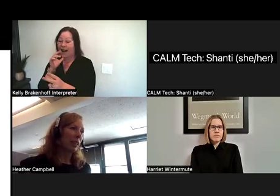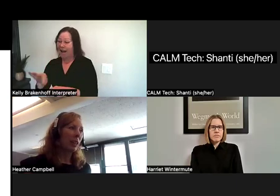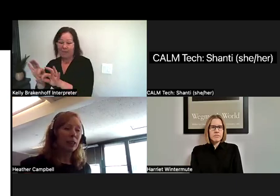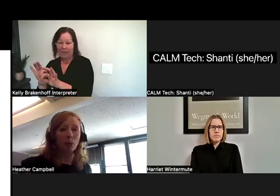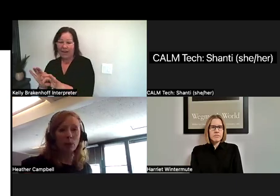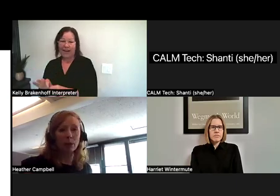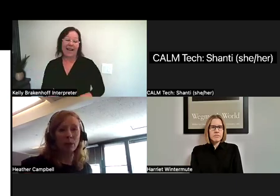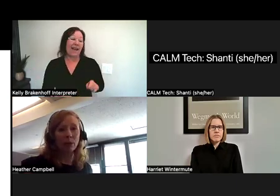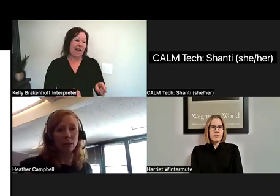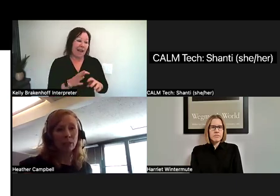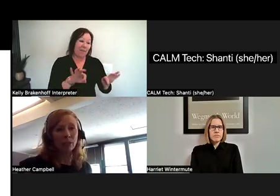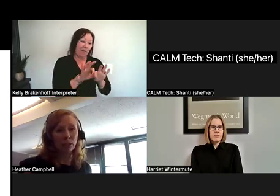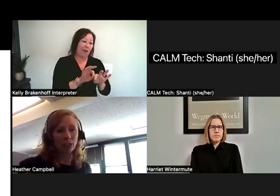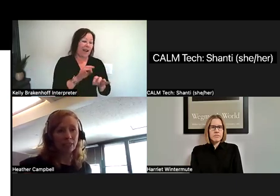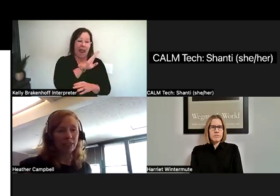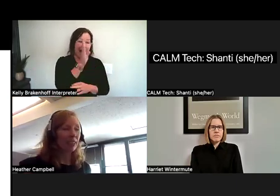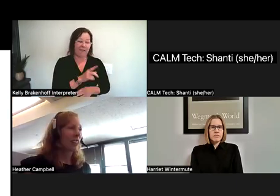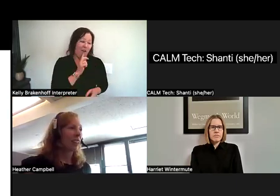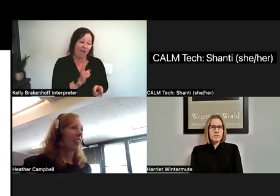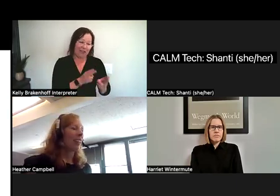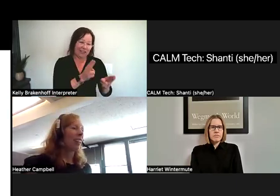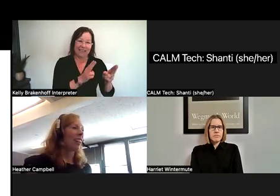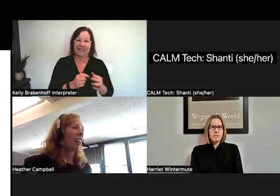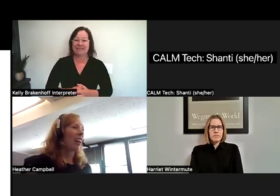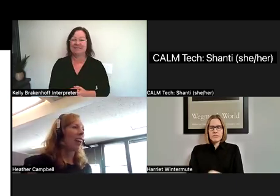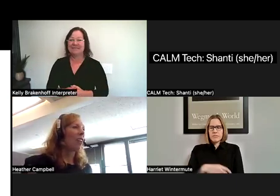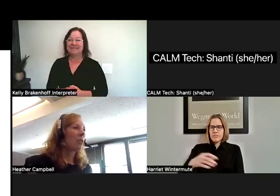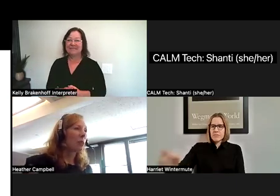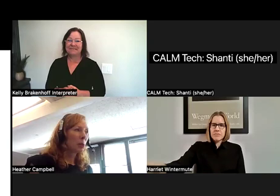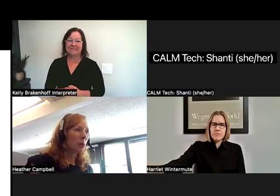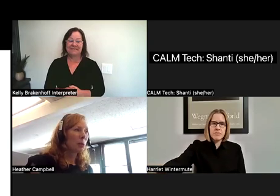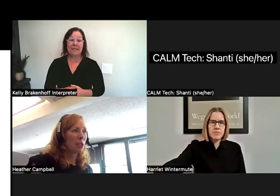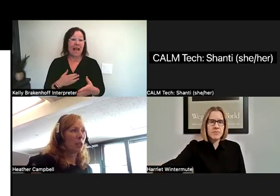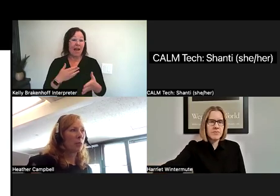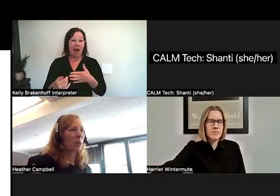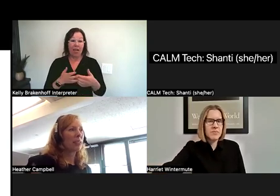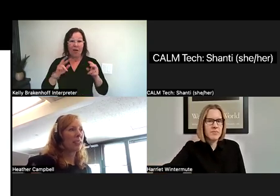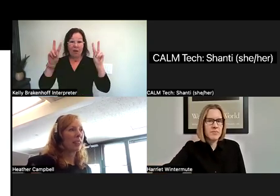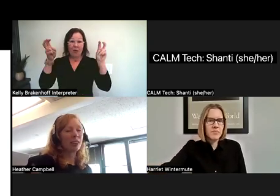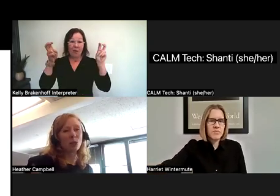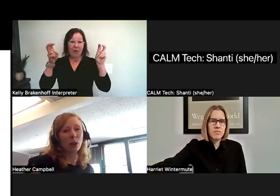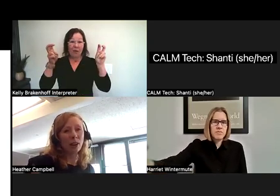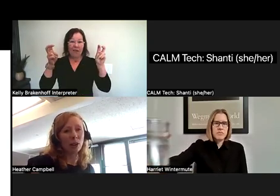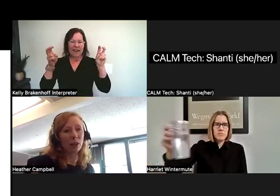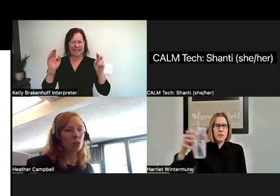and the important are never urgent. All those this quotation implies that the two categories